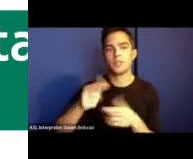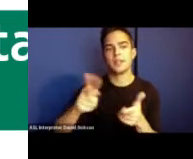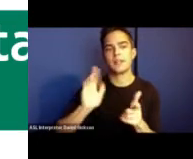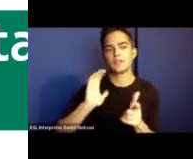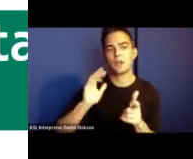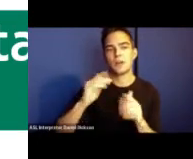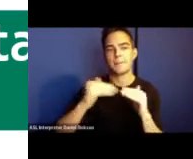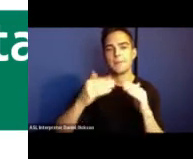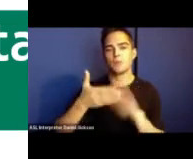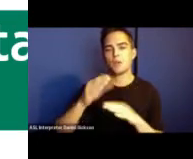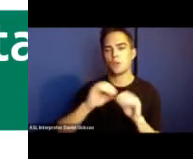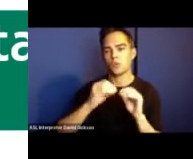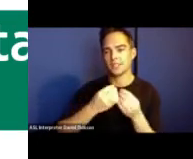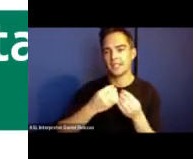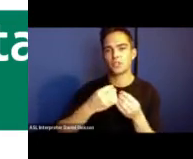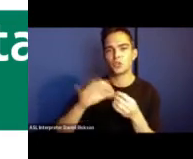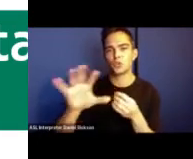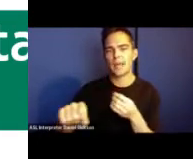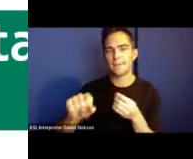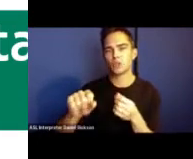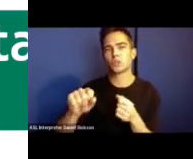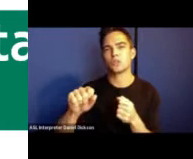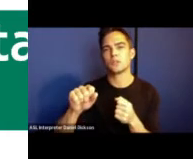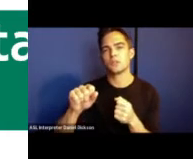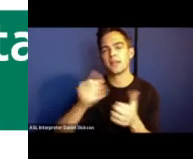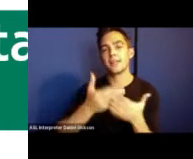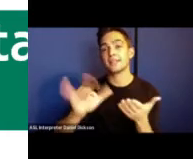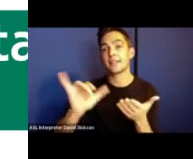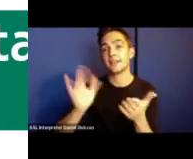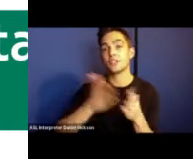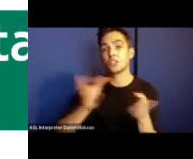organizations to capture things such as general interactions,